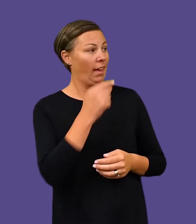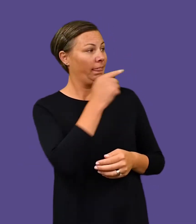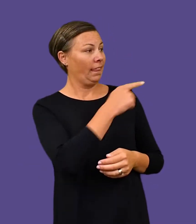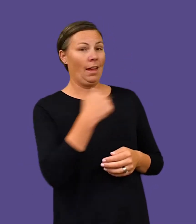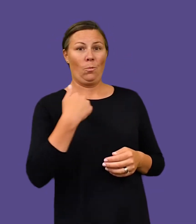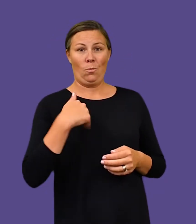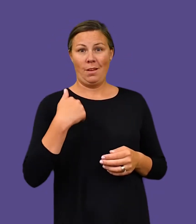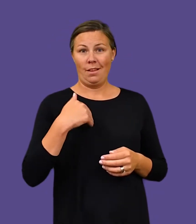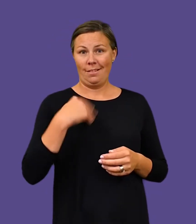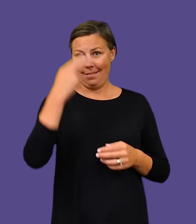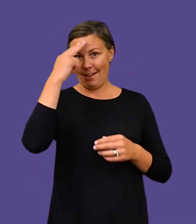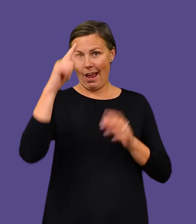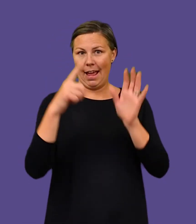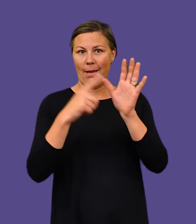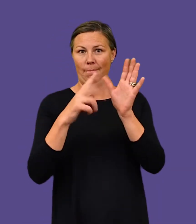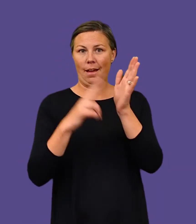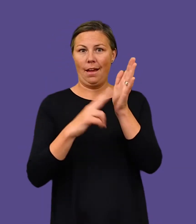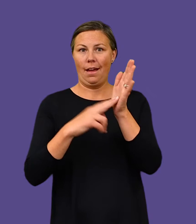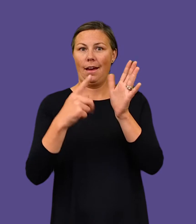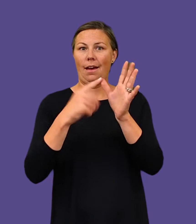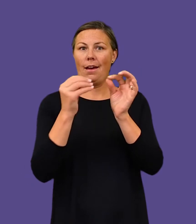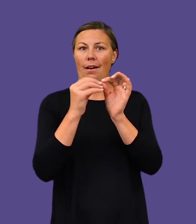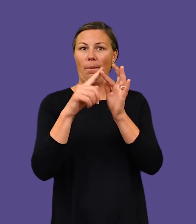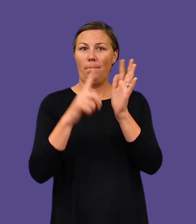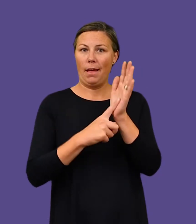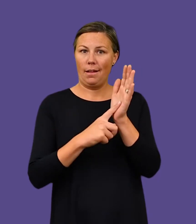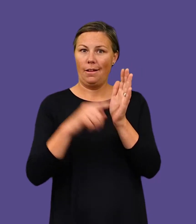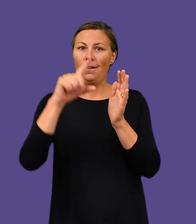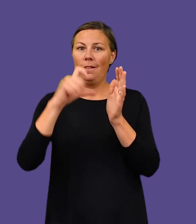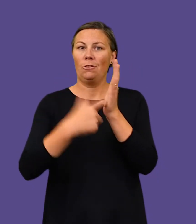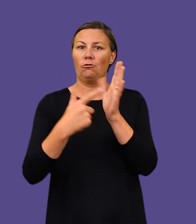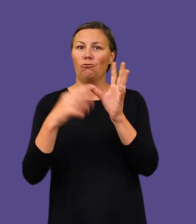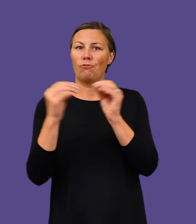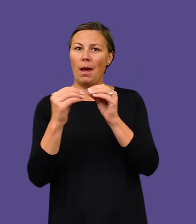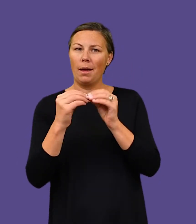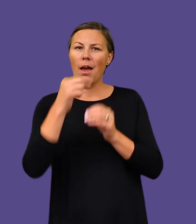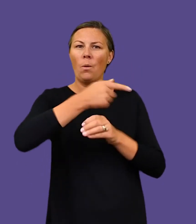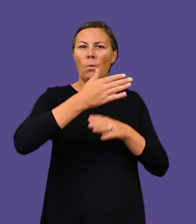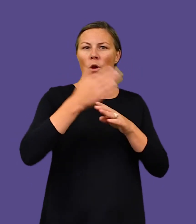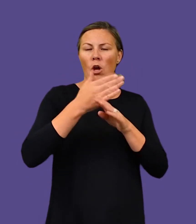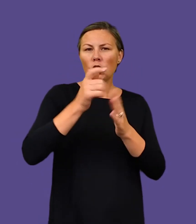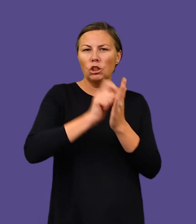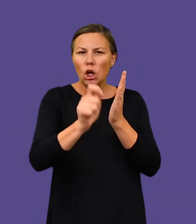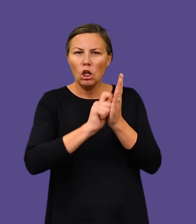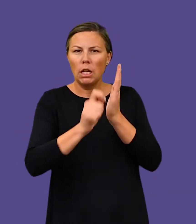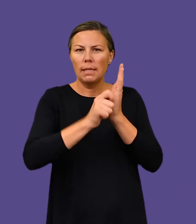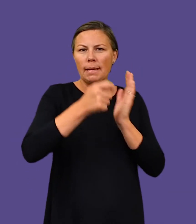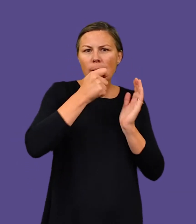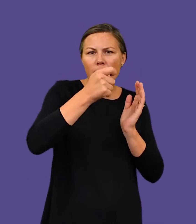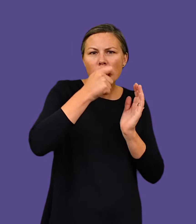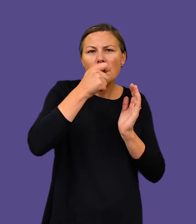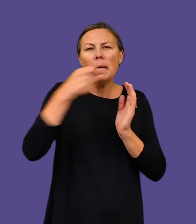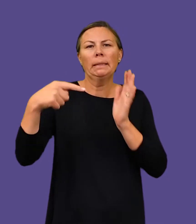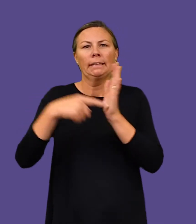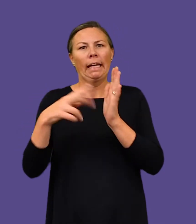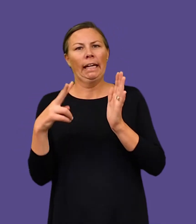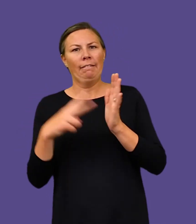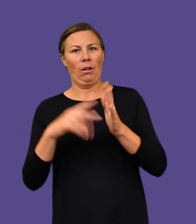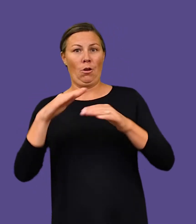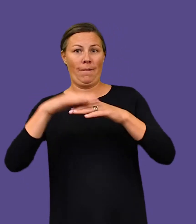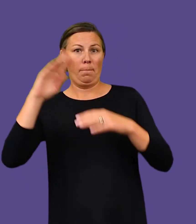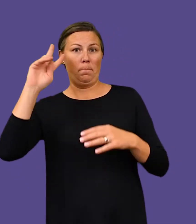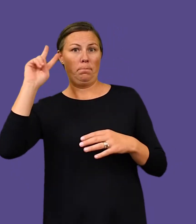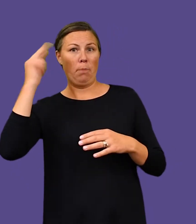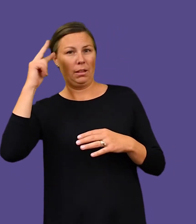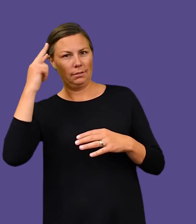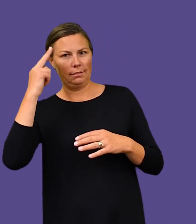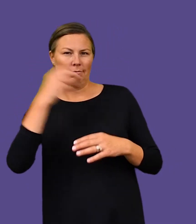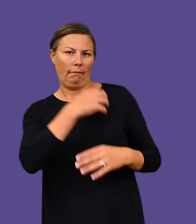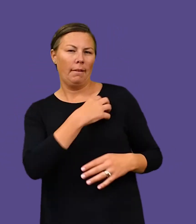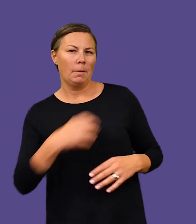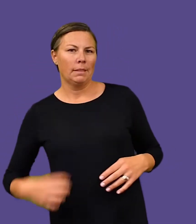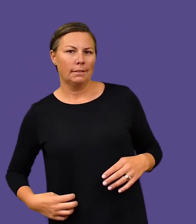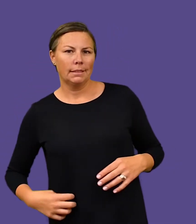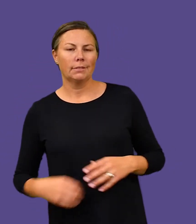Jordan Richardson’s subject is political journalist, commentator and television host Annabel Crabb.